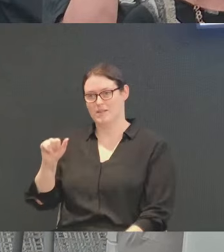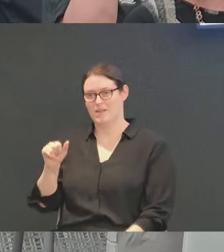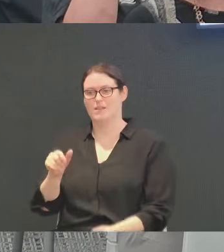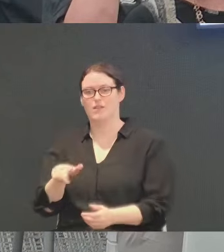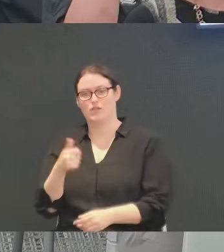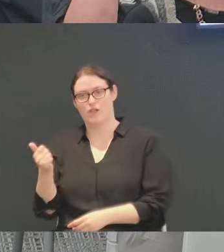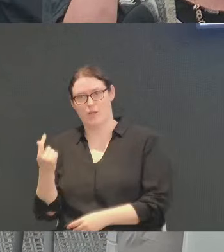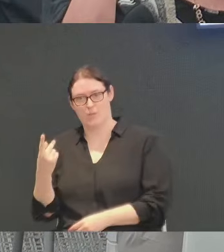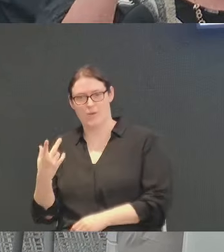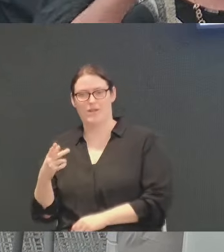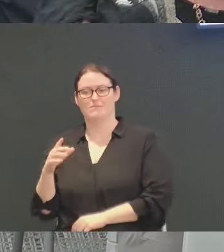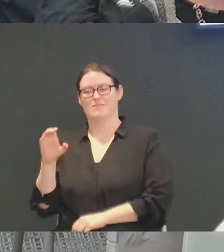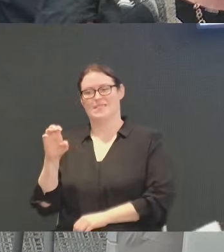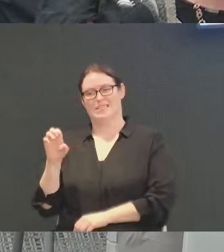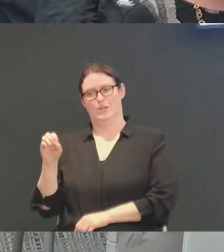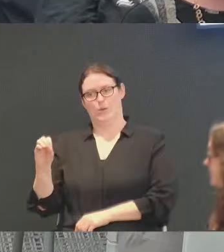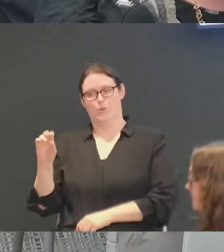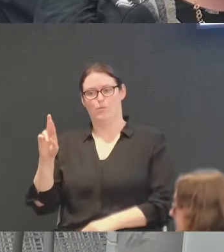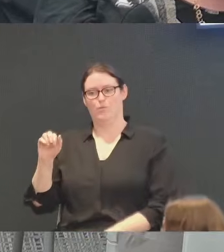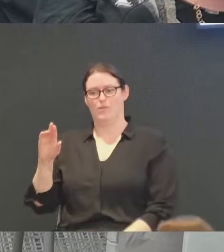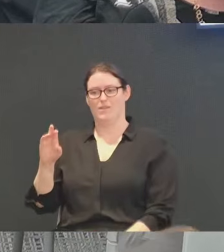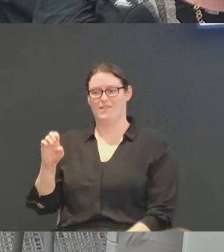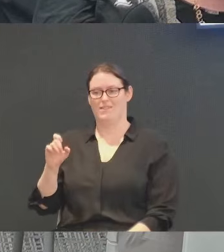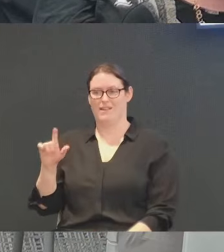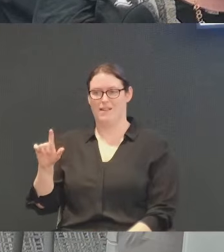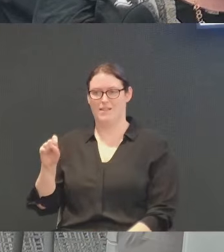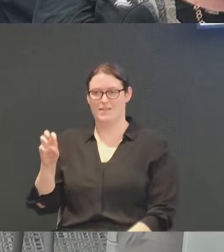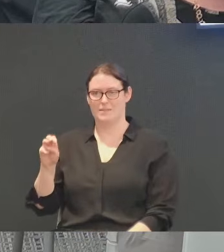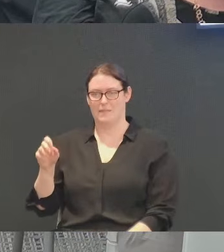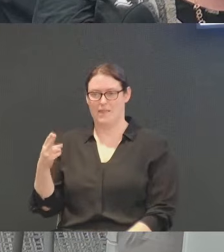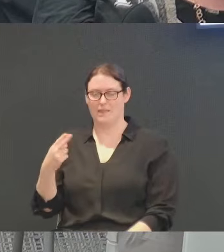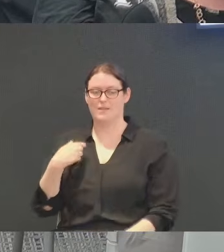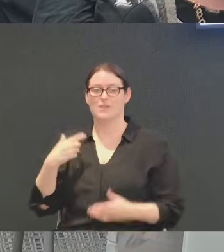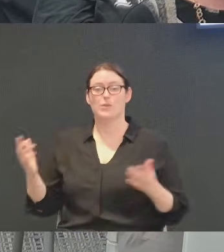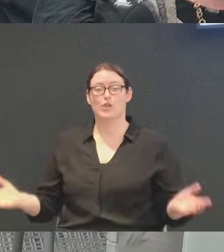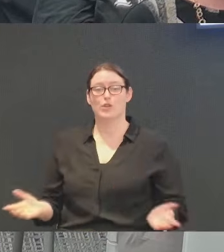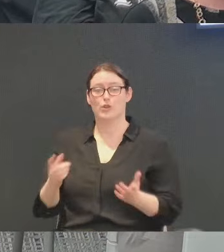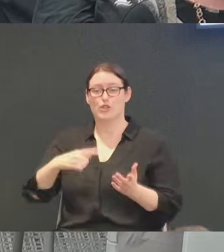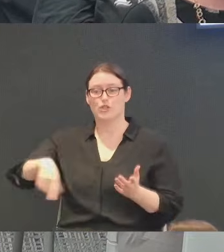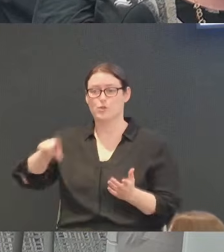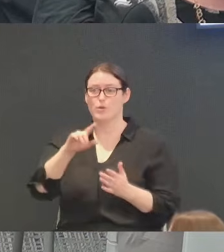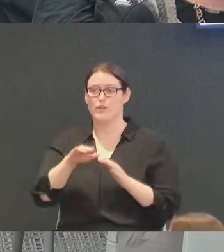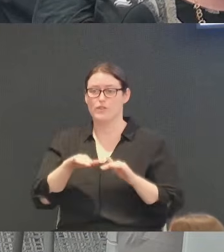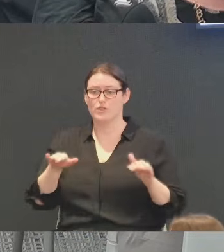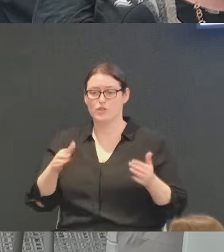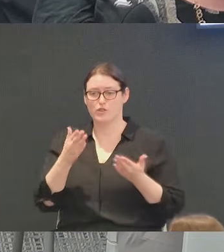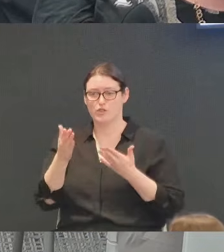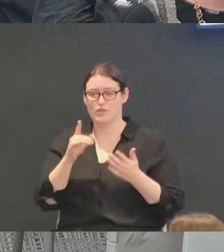who is our CEO. I am here today to encourage you to place children's services levy on the ballot